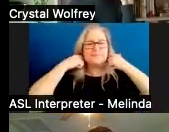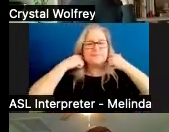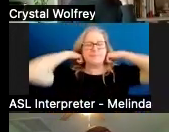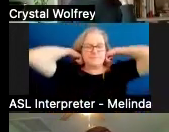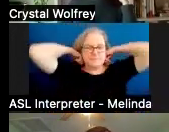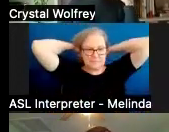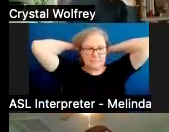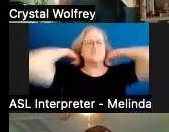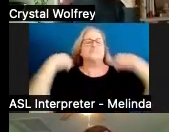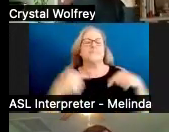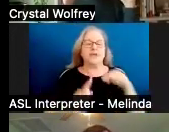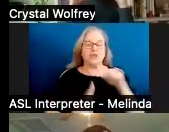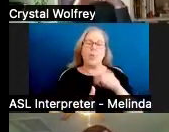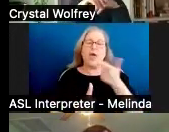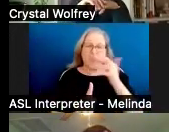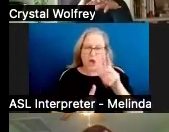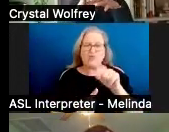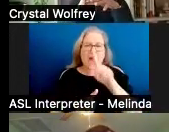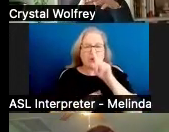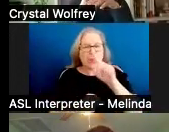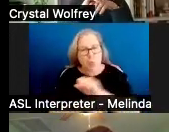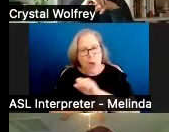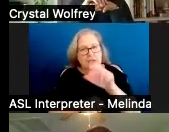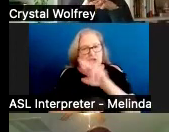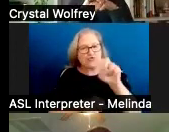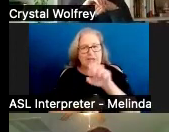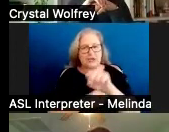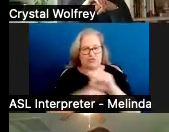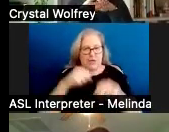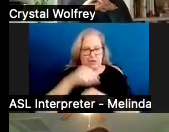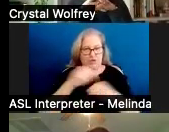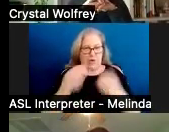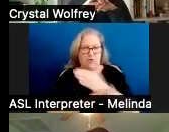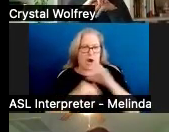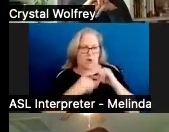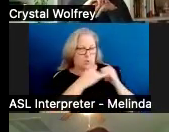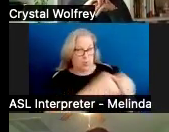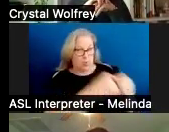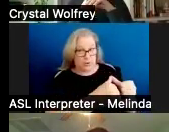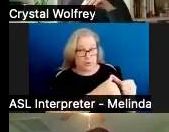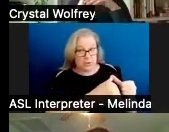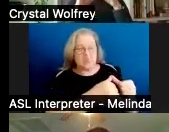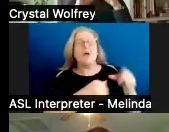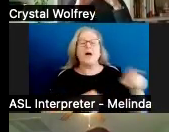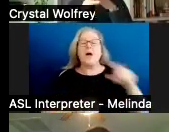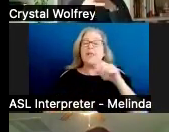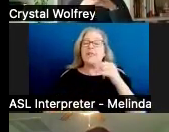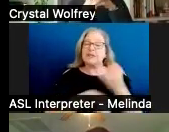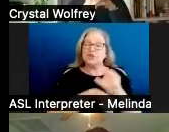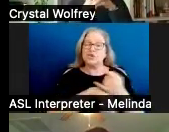the grant was restructured prior to award. The institution submitted a revised budget